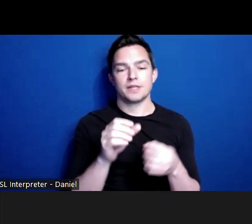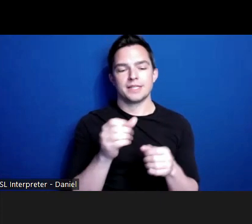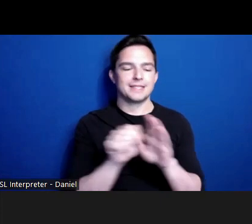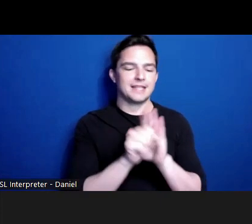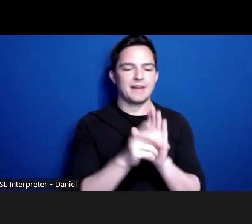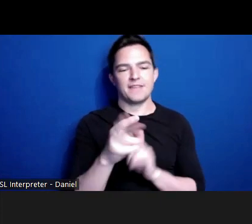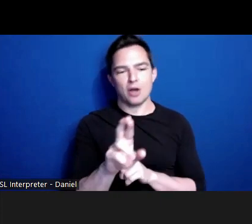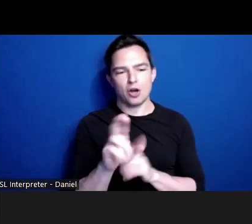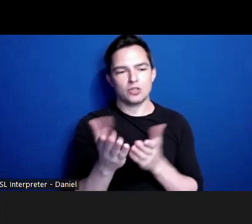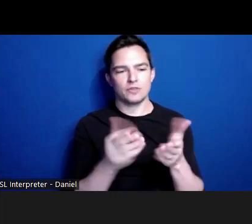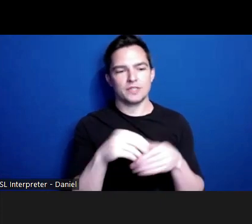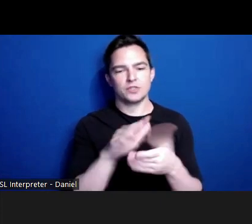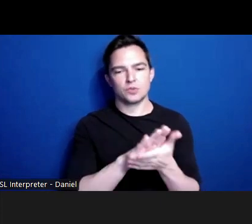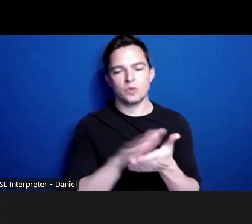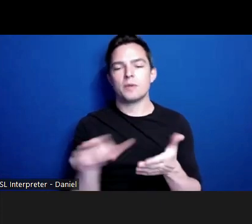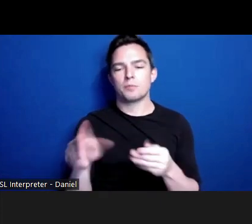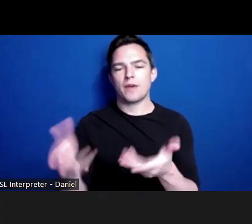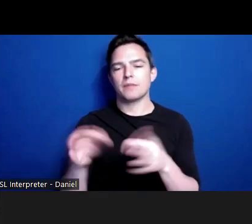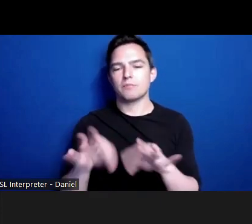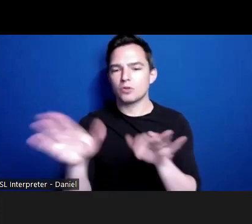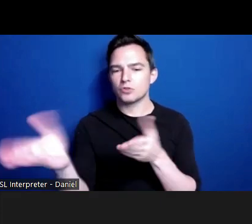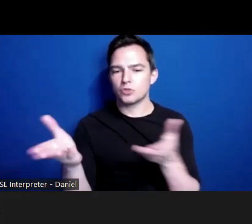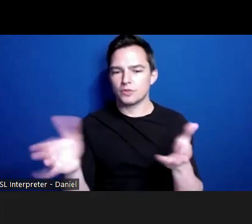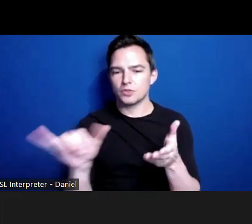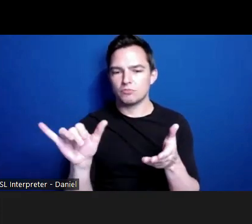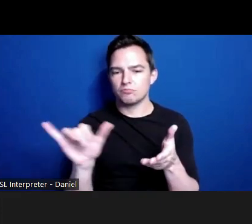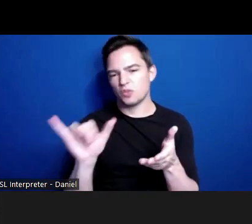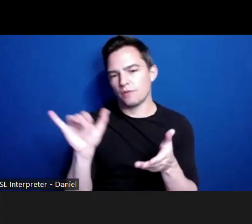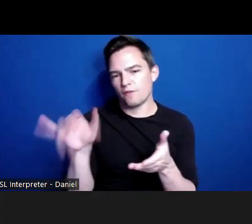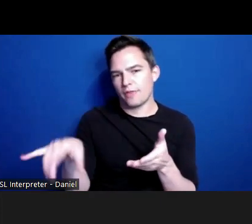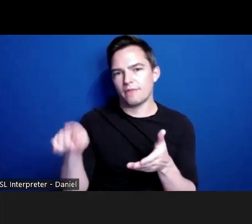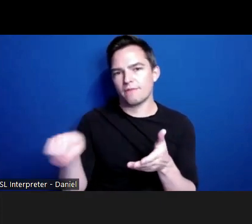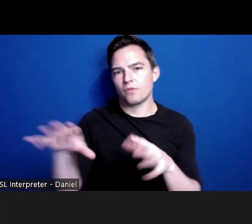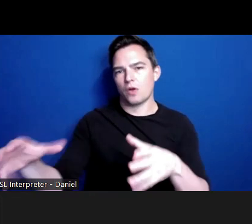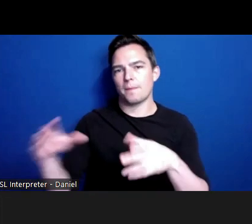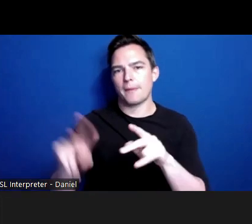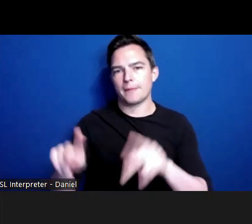schools also provide important services to this population. But we've learned that CILs